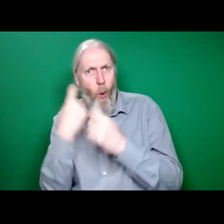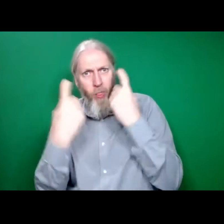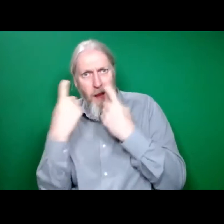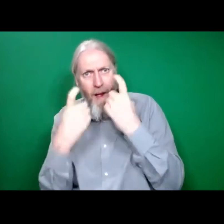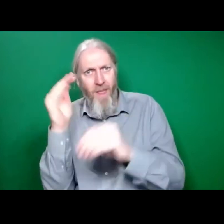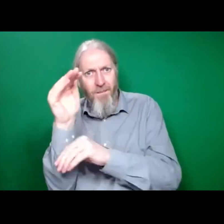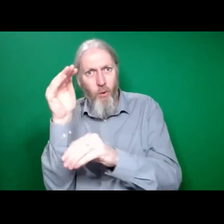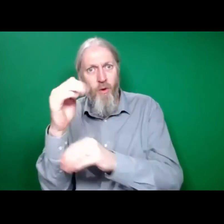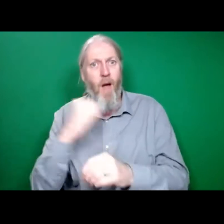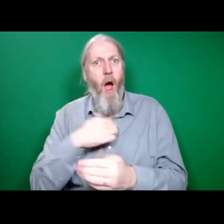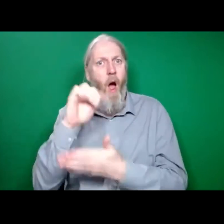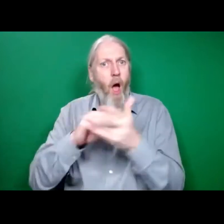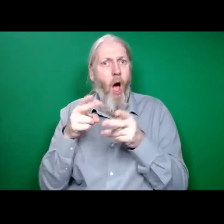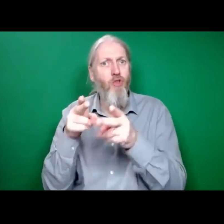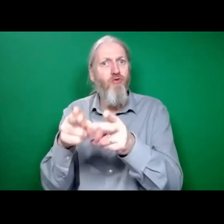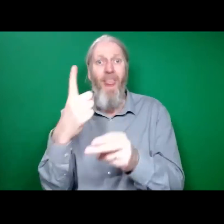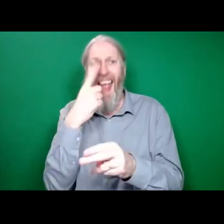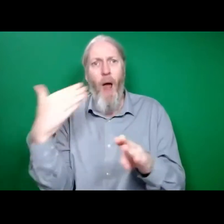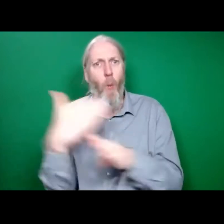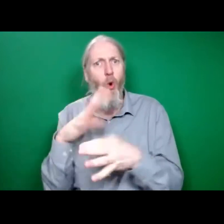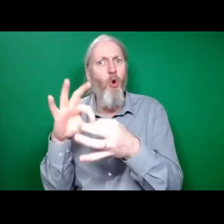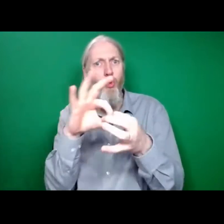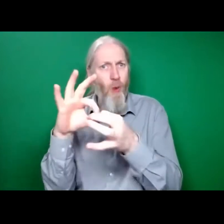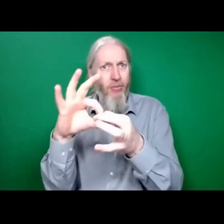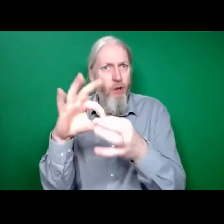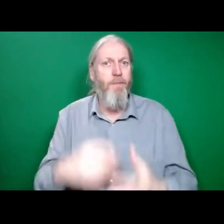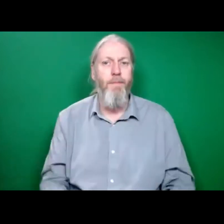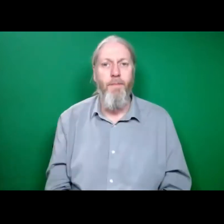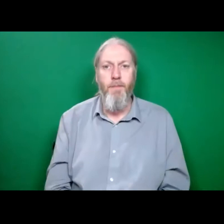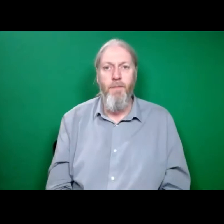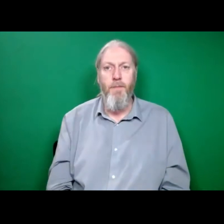line if things are not moving and shifting and that's